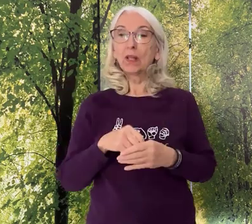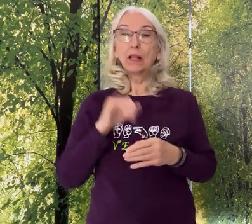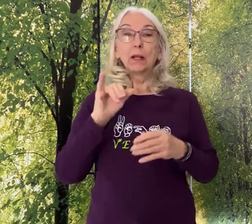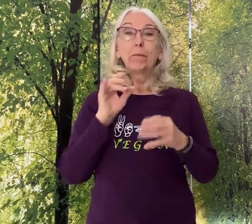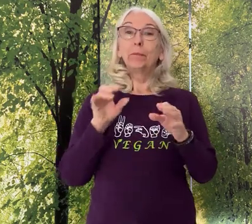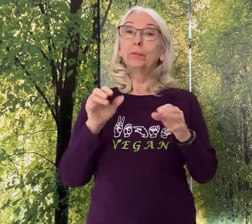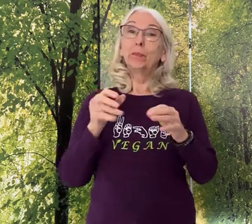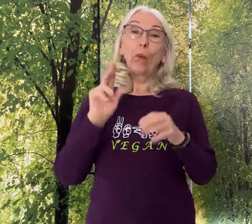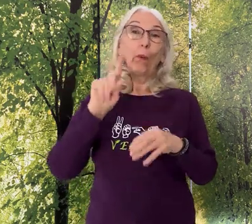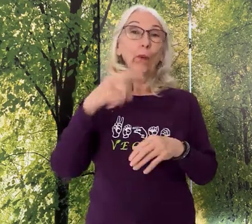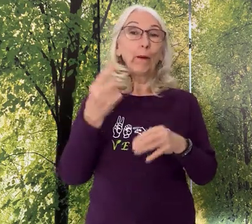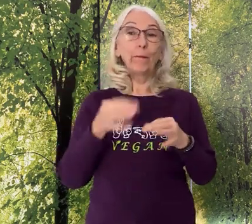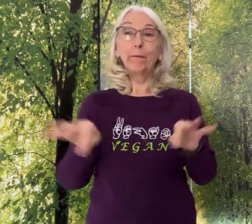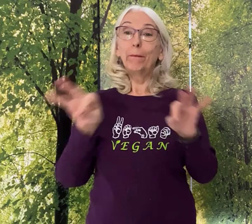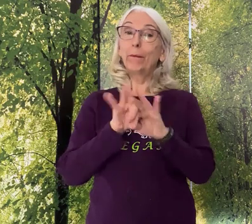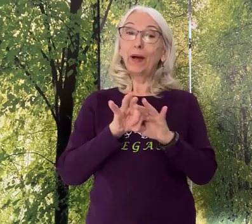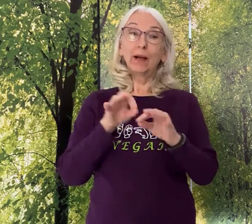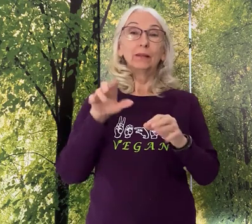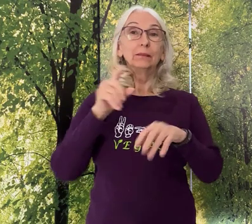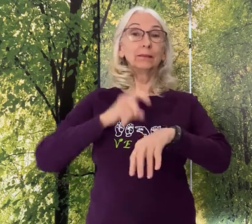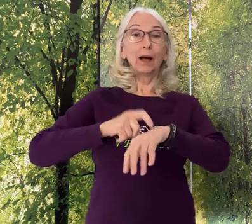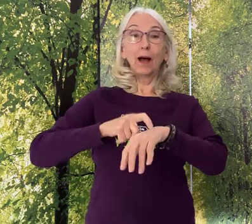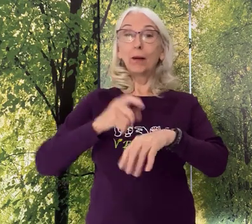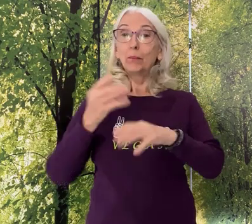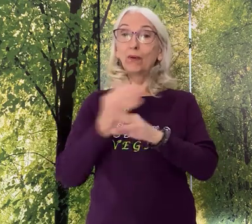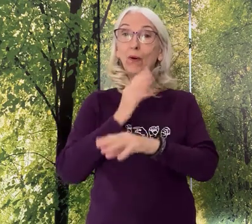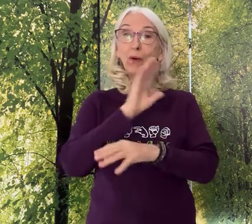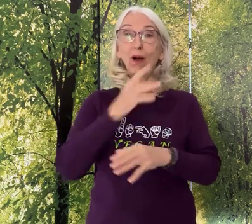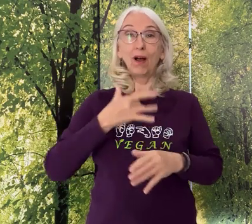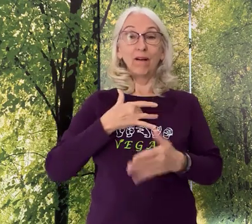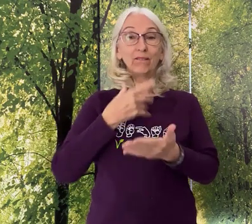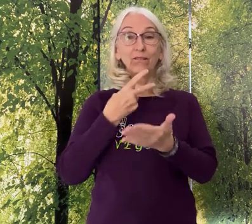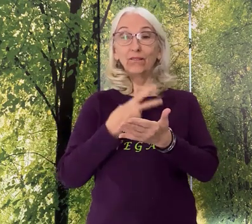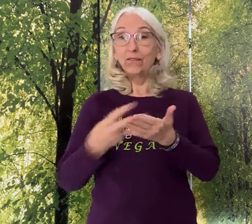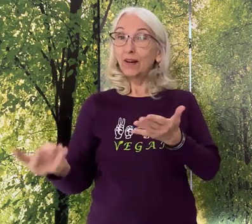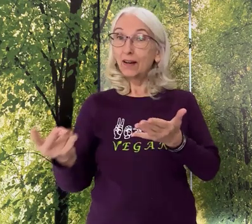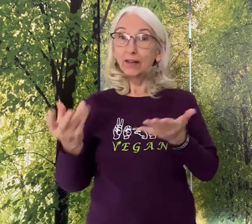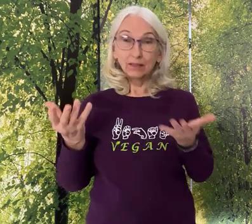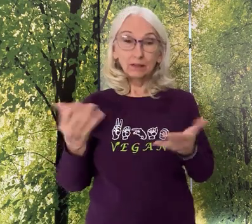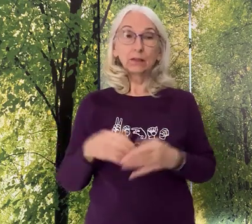It was only a matter of time before her heart would fail.